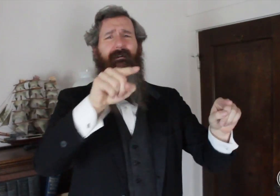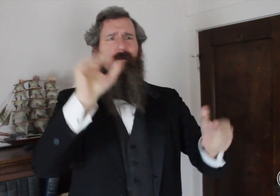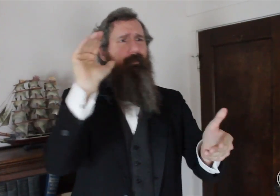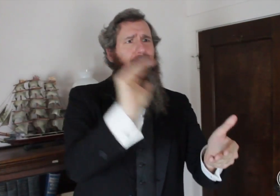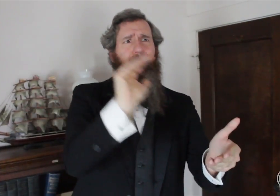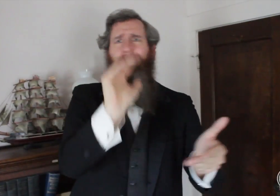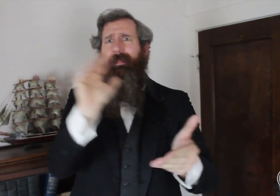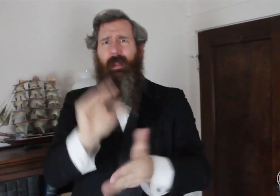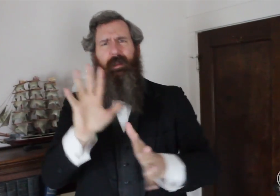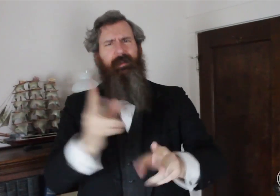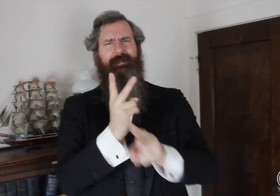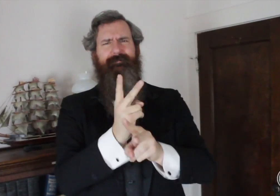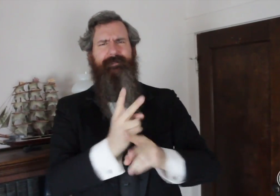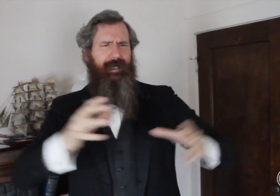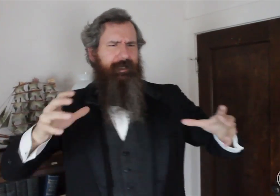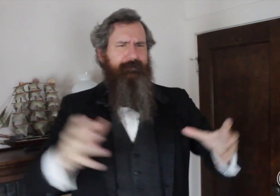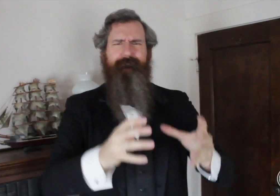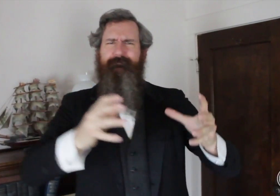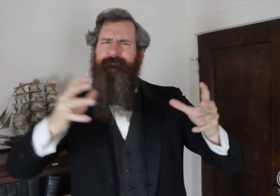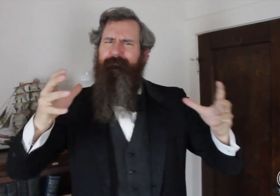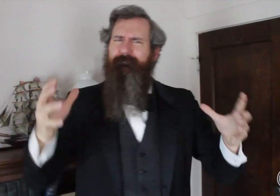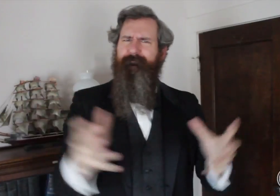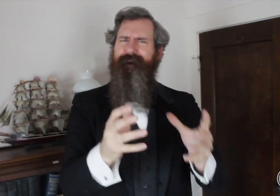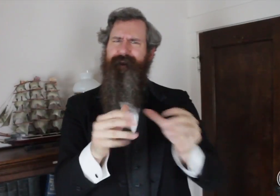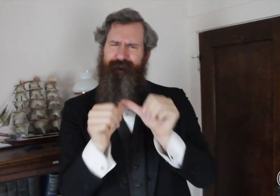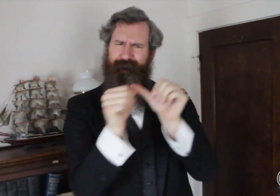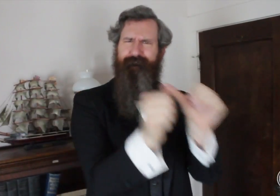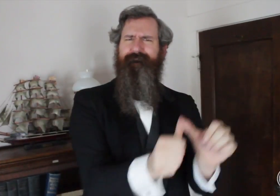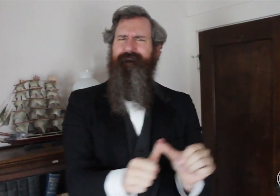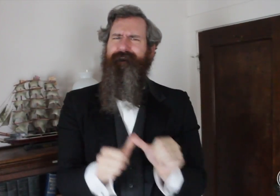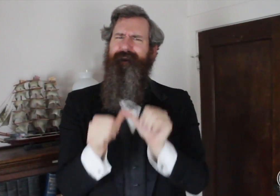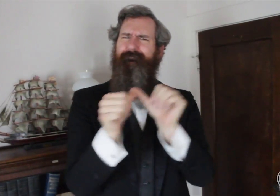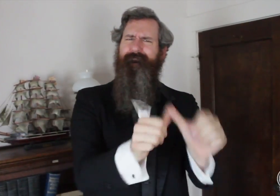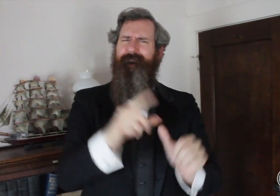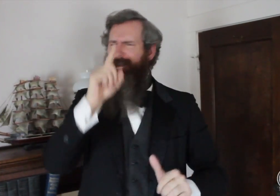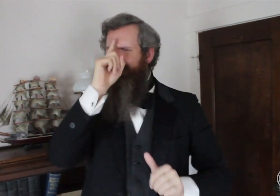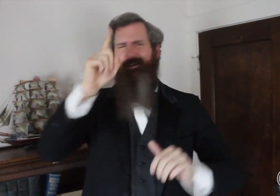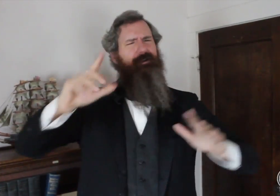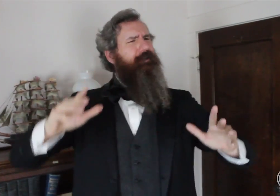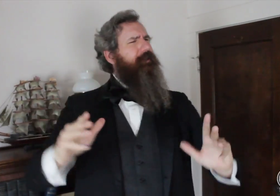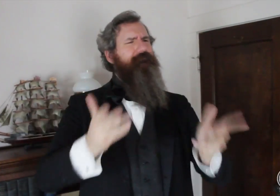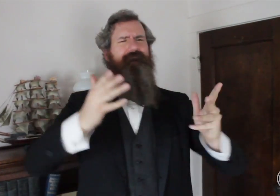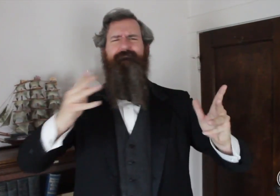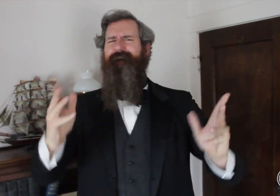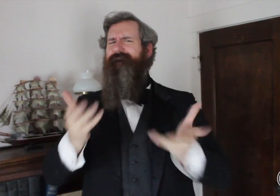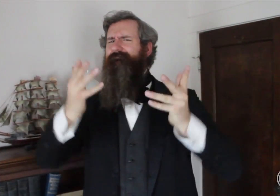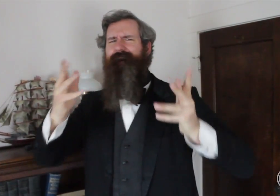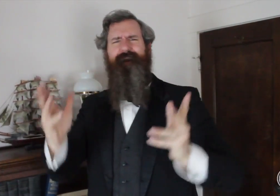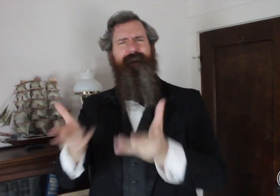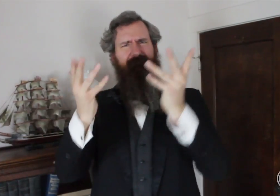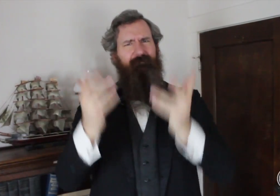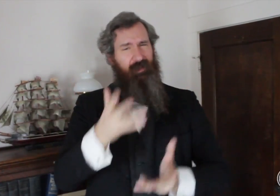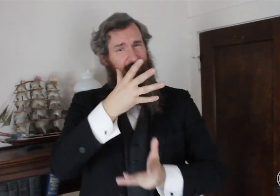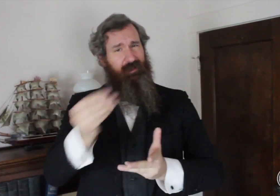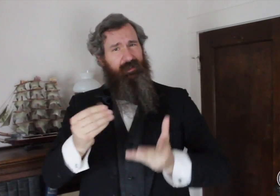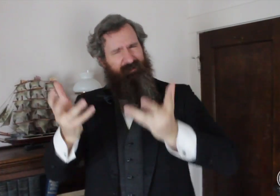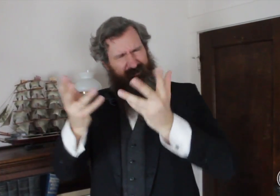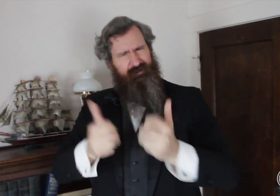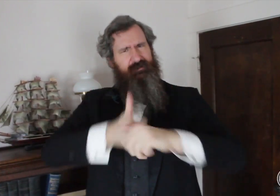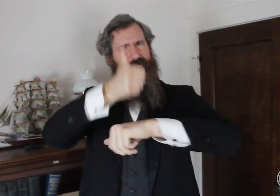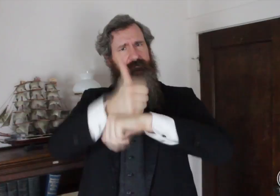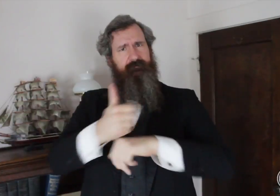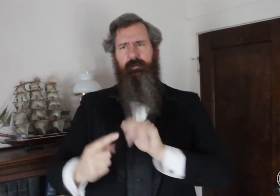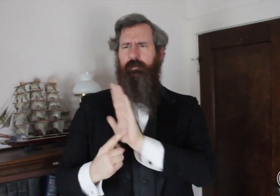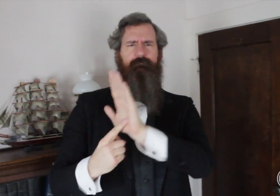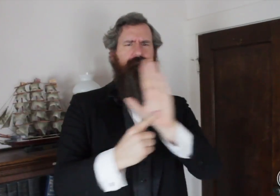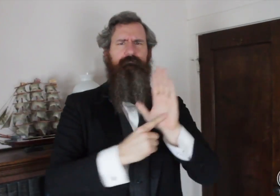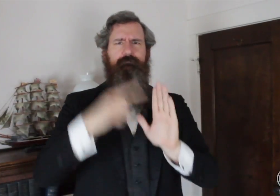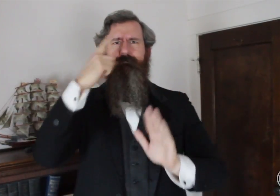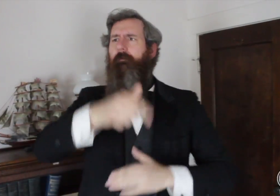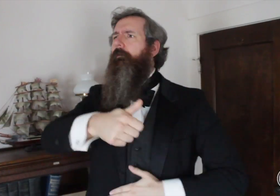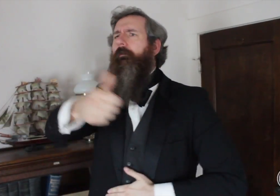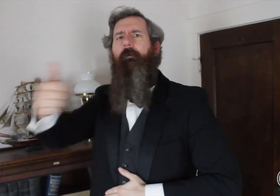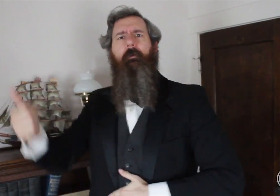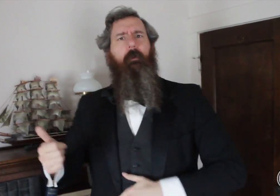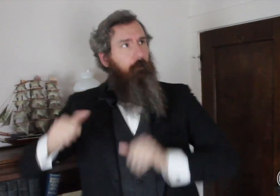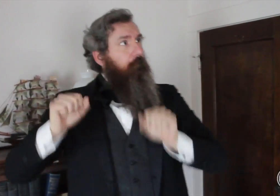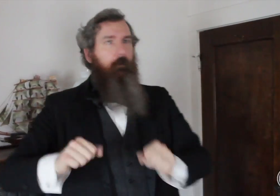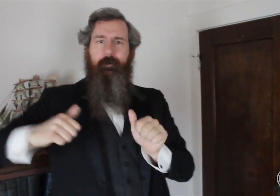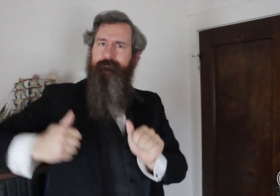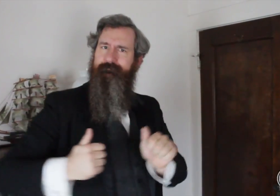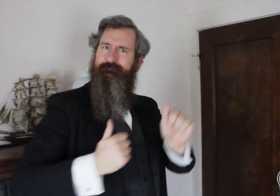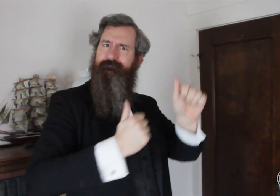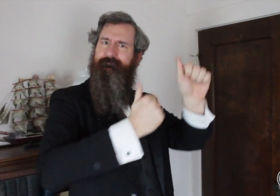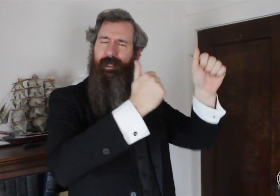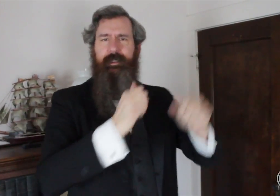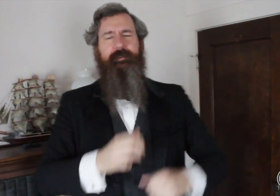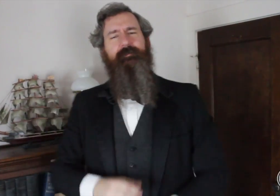in various places and to become a model for other states to follow.